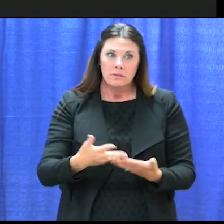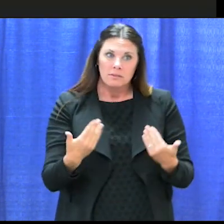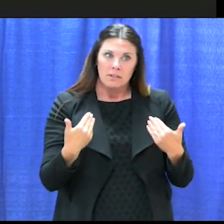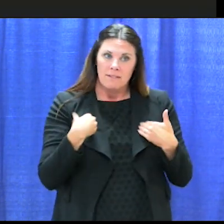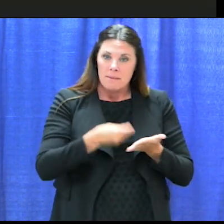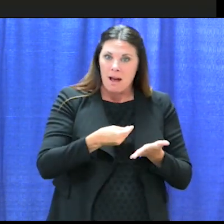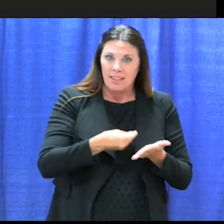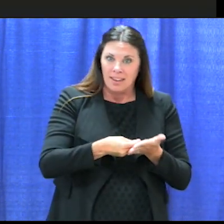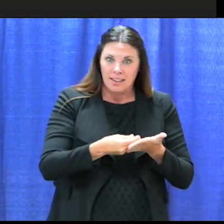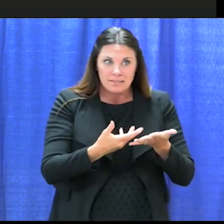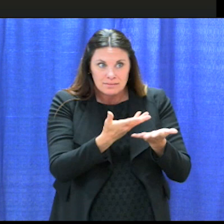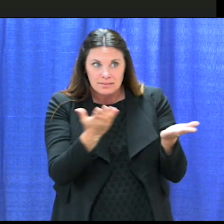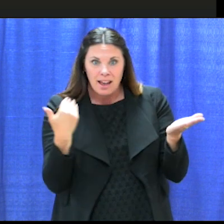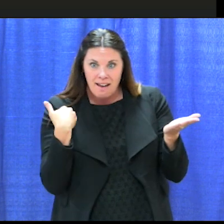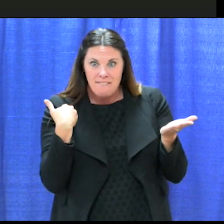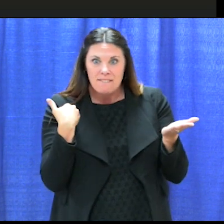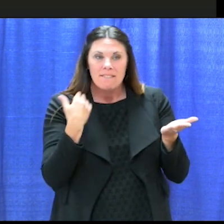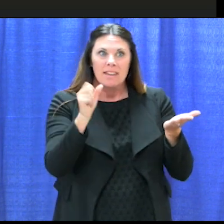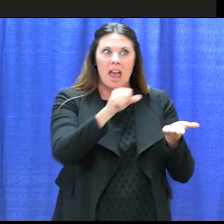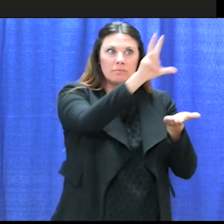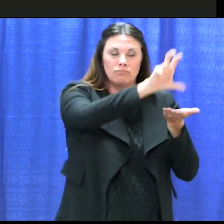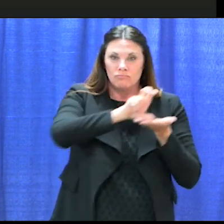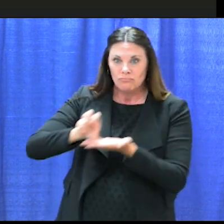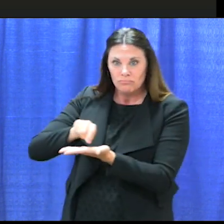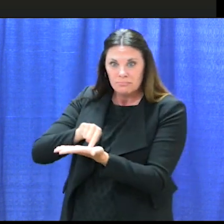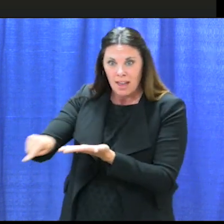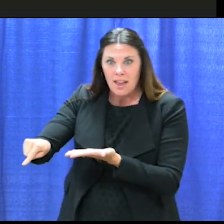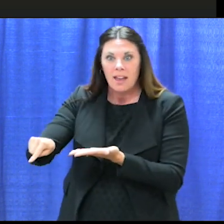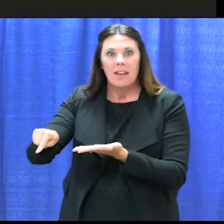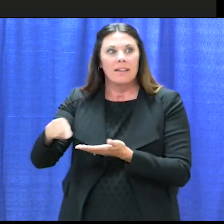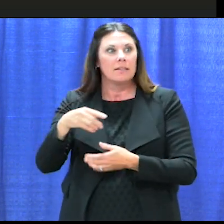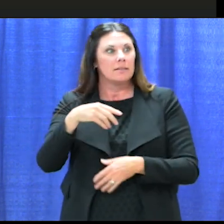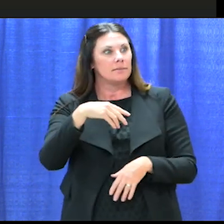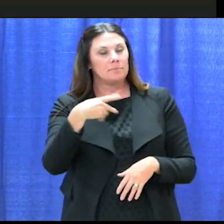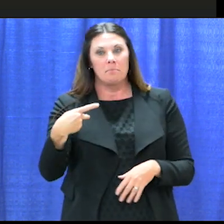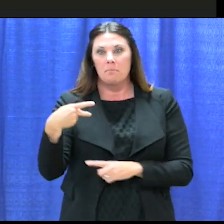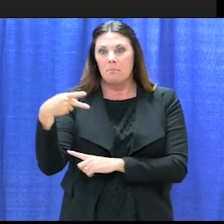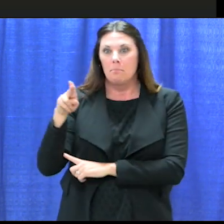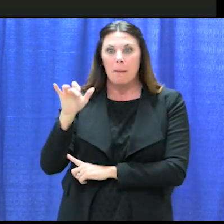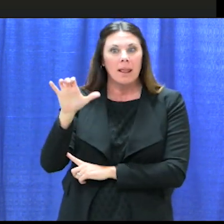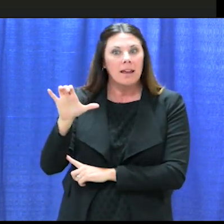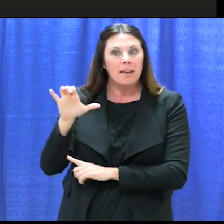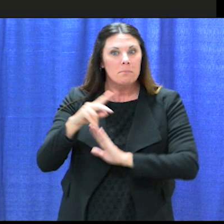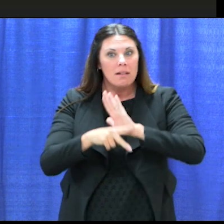There is a public policy in place and clearly a will on the part of the task force members